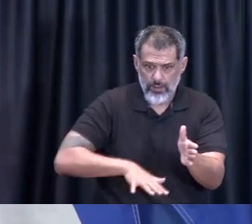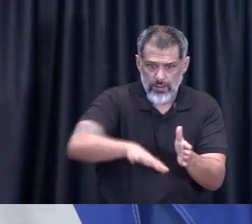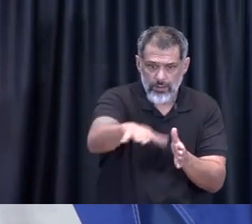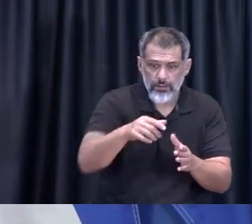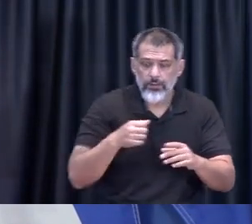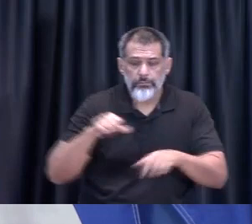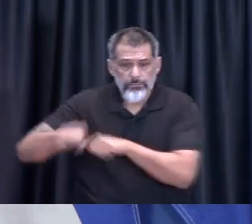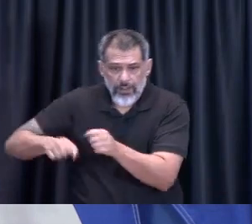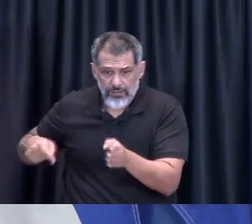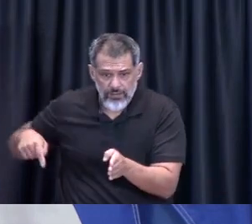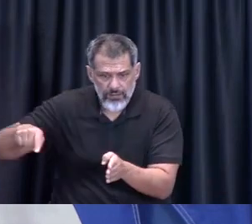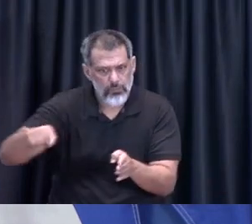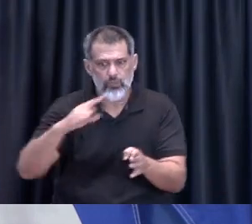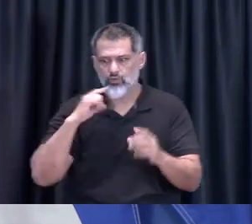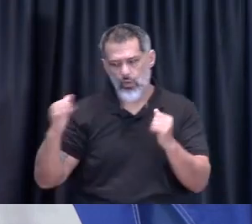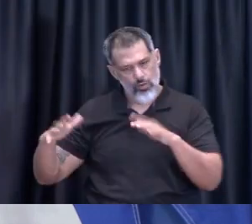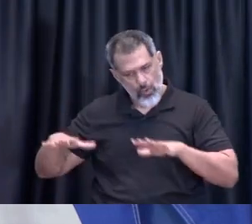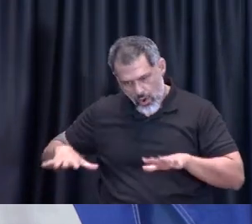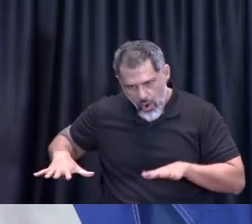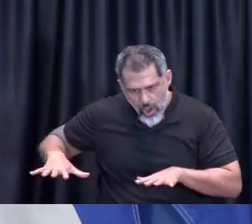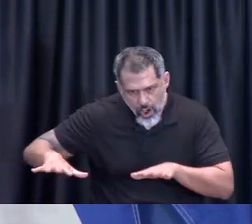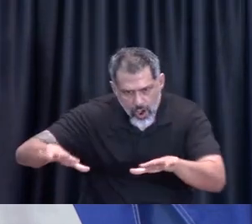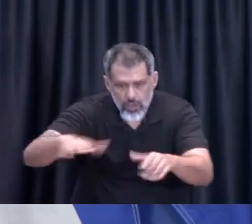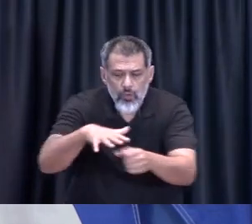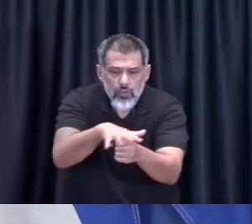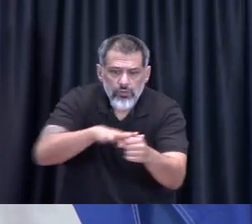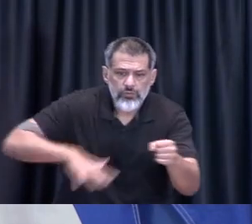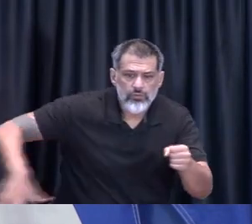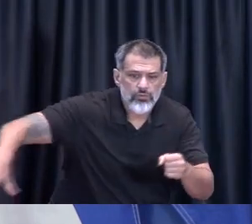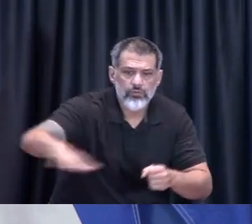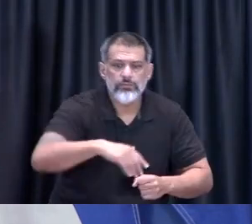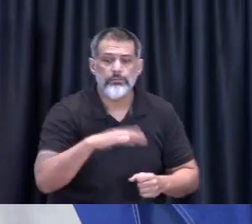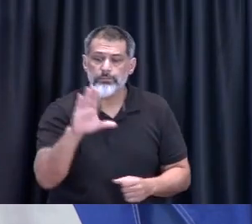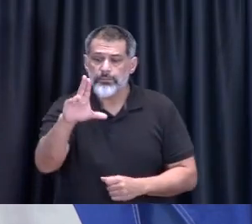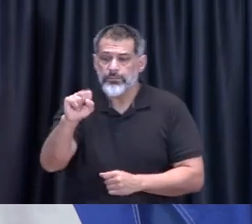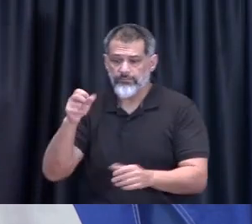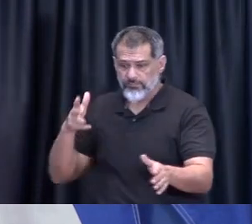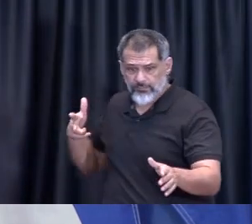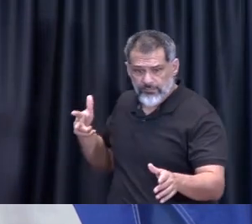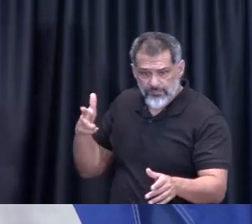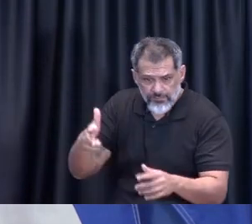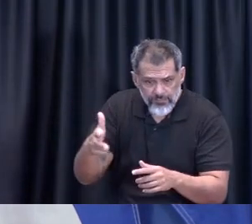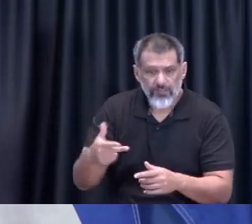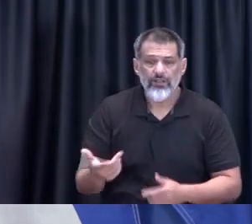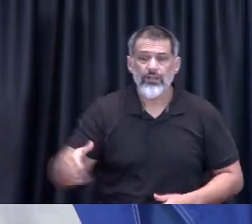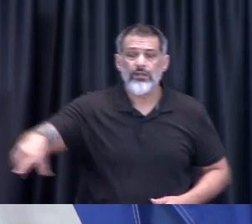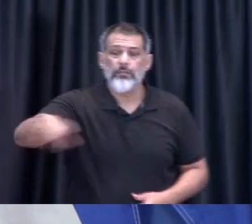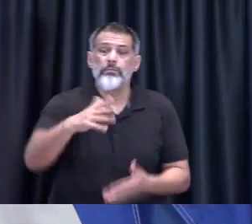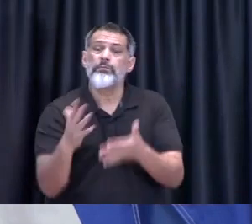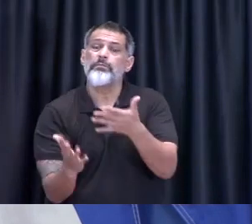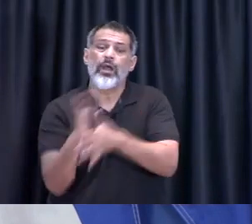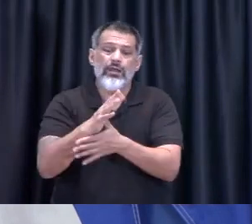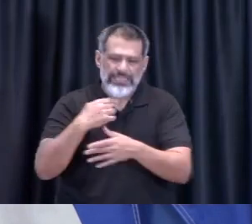in addition to school zones and bus stops, are all being treated with a huge amount of dedication and effort.